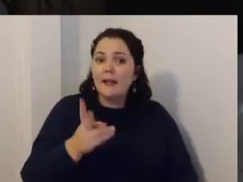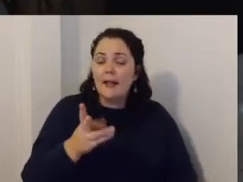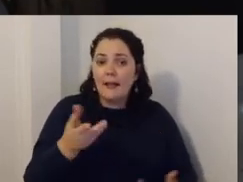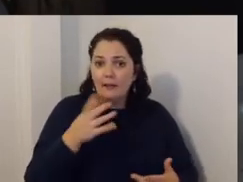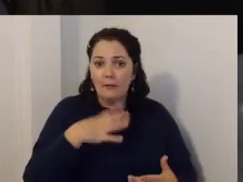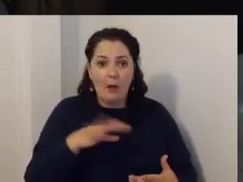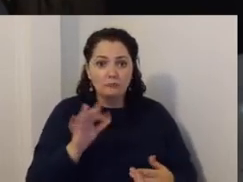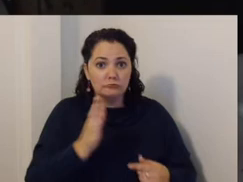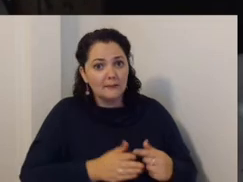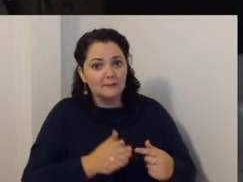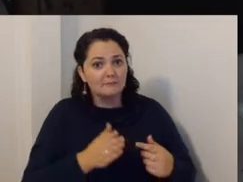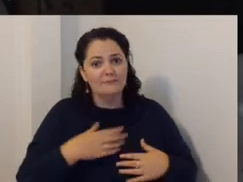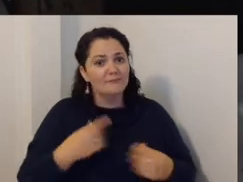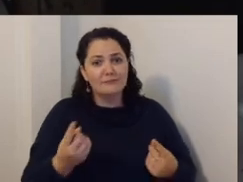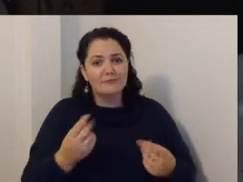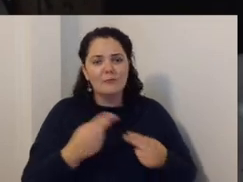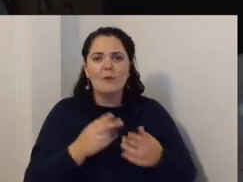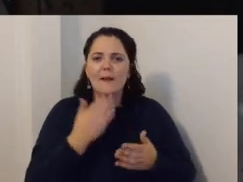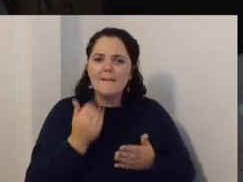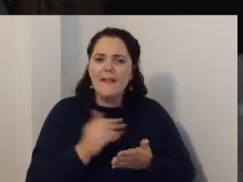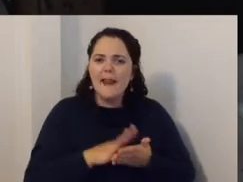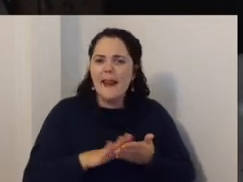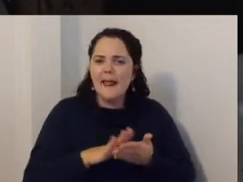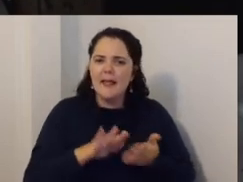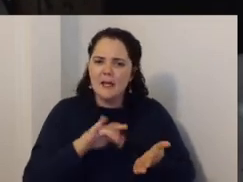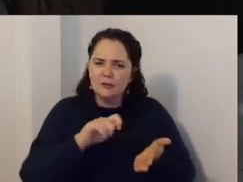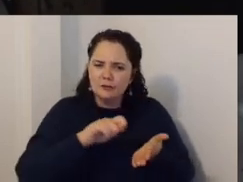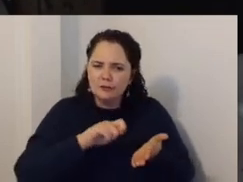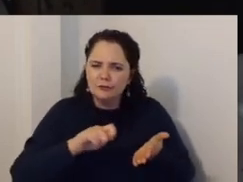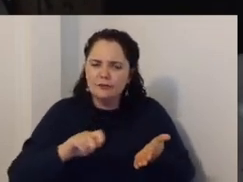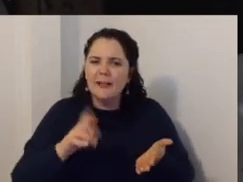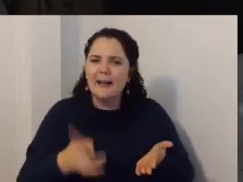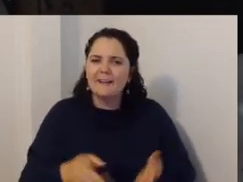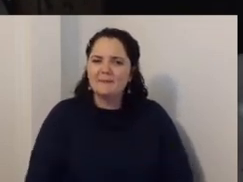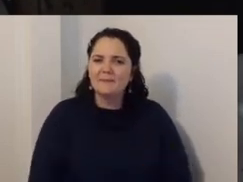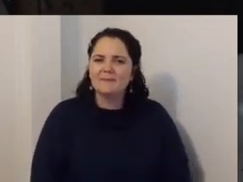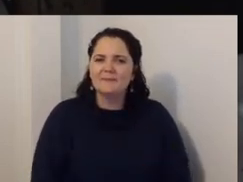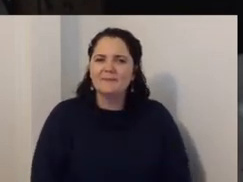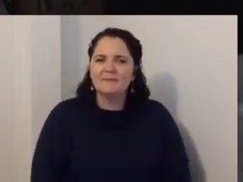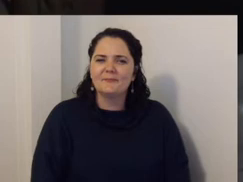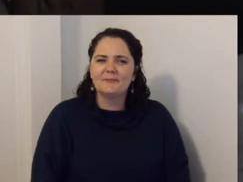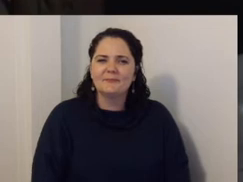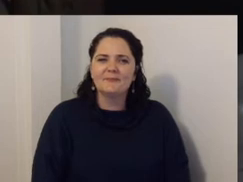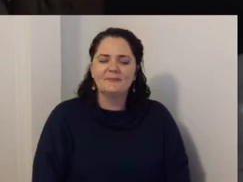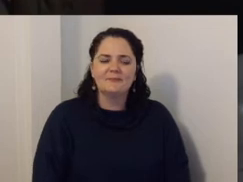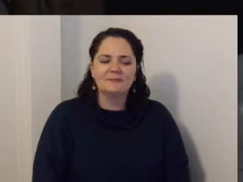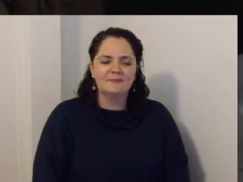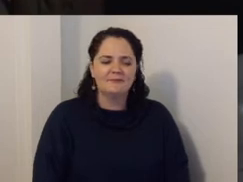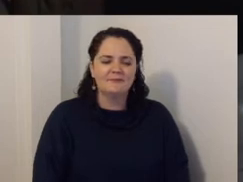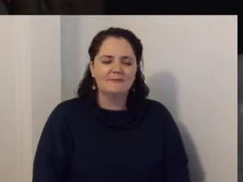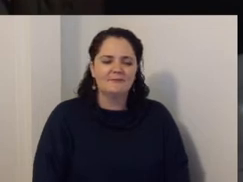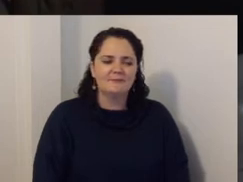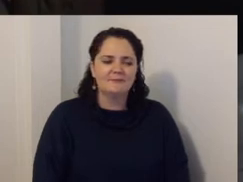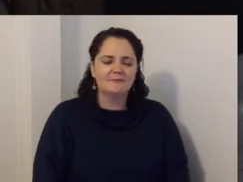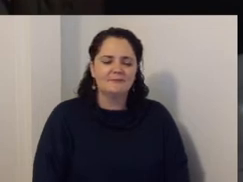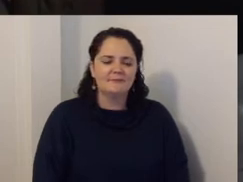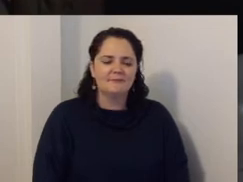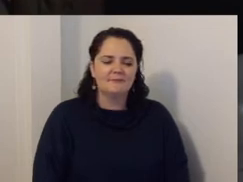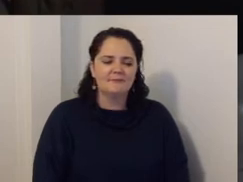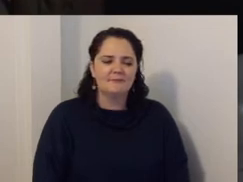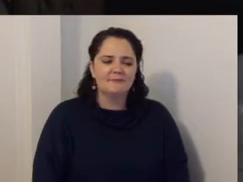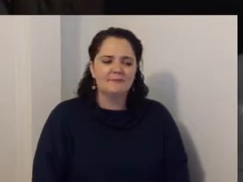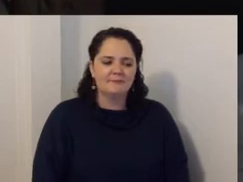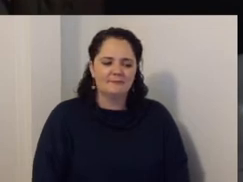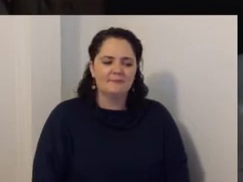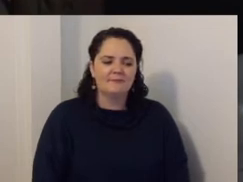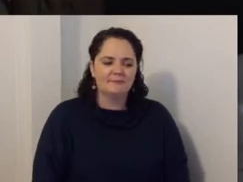cut right back through it with your knife in order to get a nice a nice clean edge again now yep